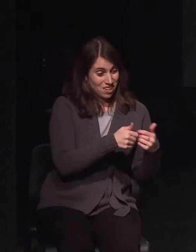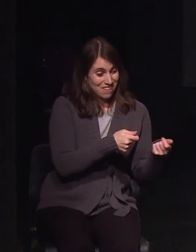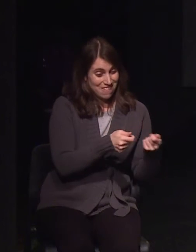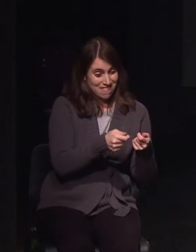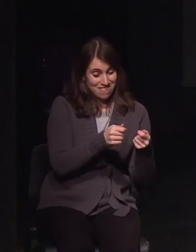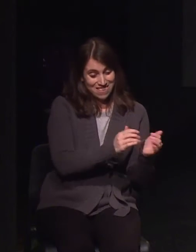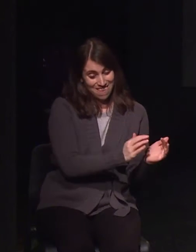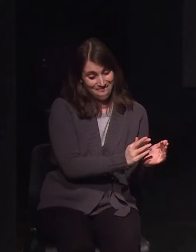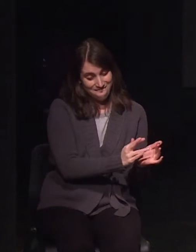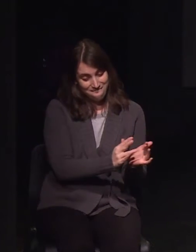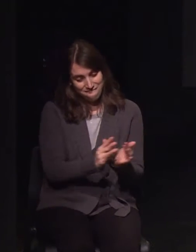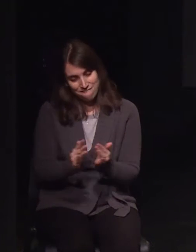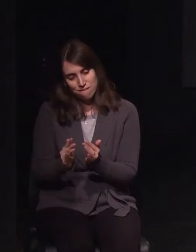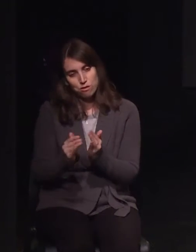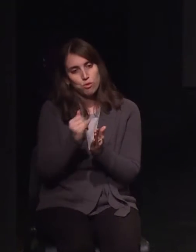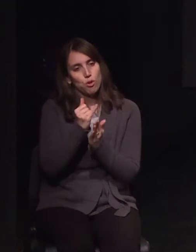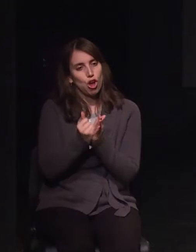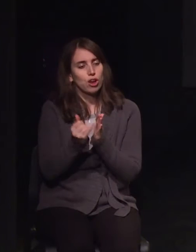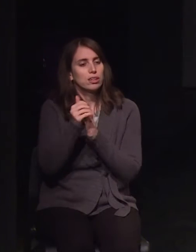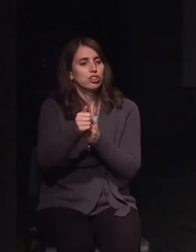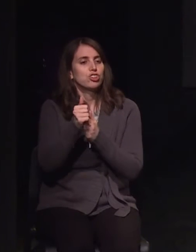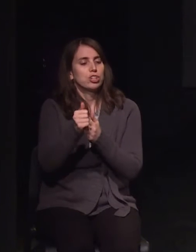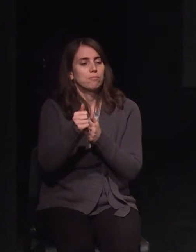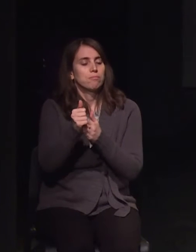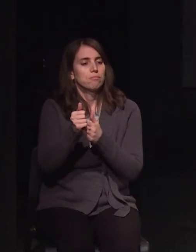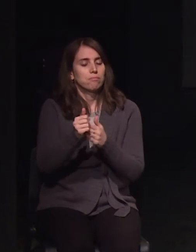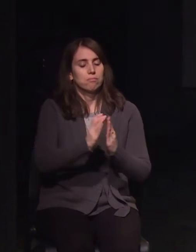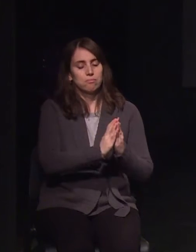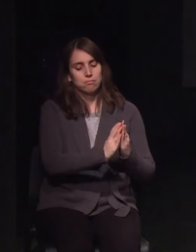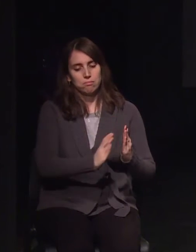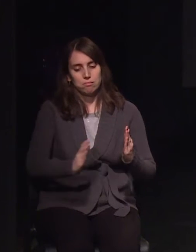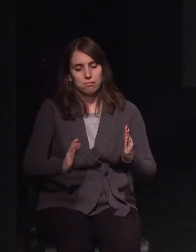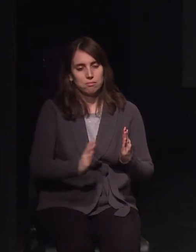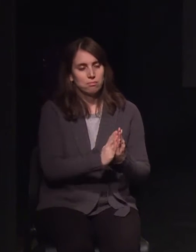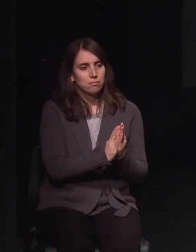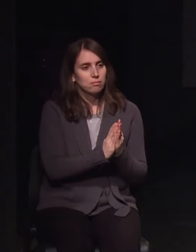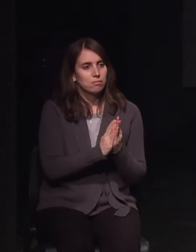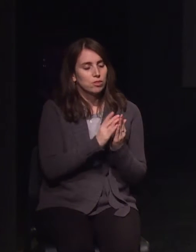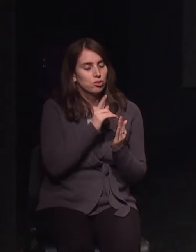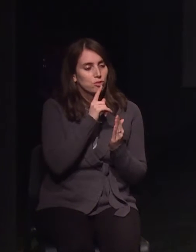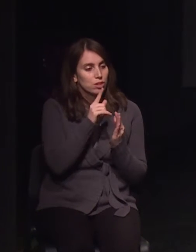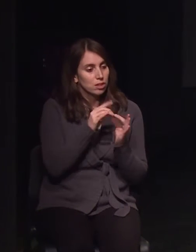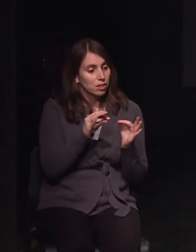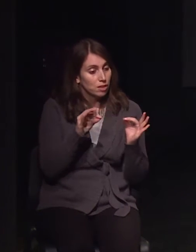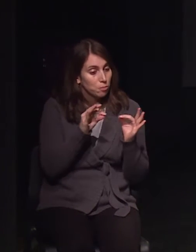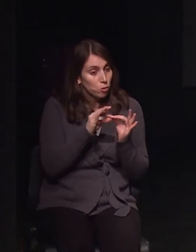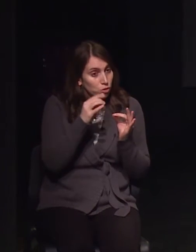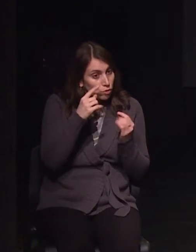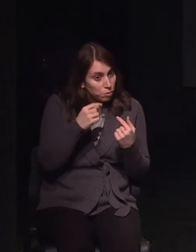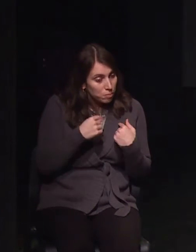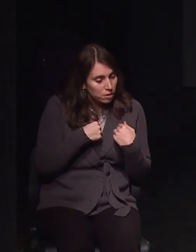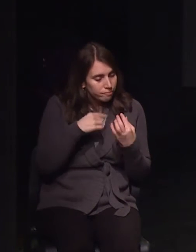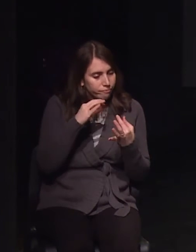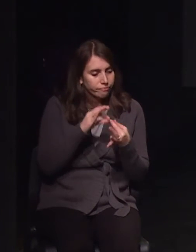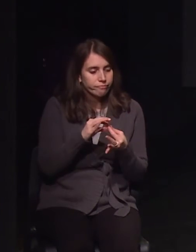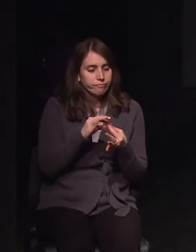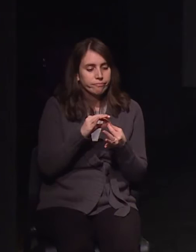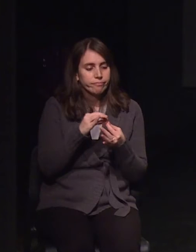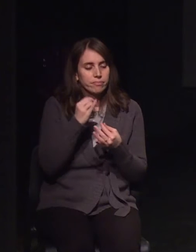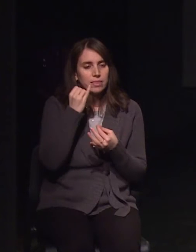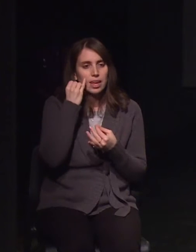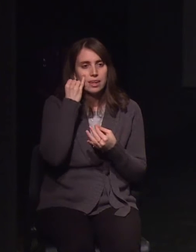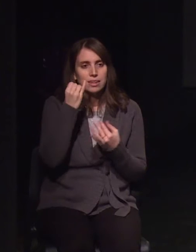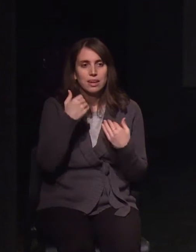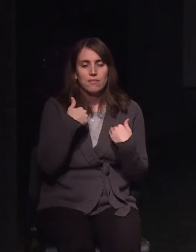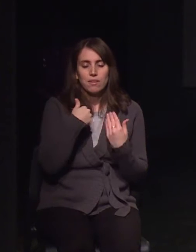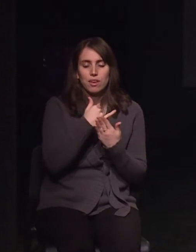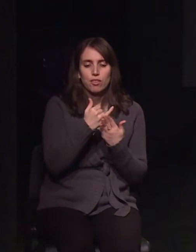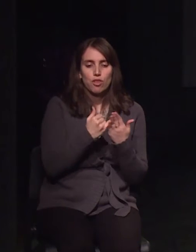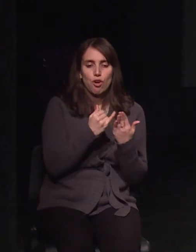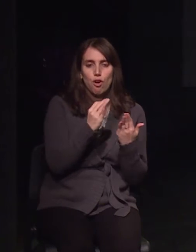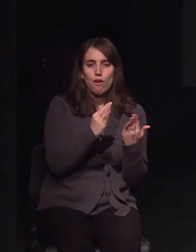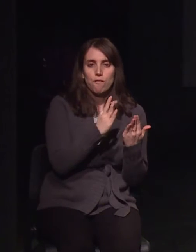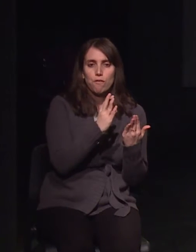of access for me has to do with the notion of having the artform not only survive, but